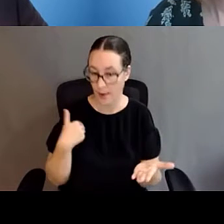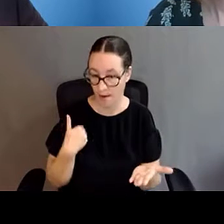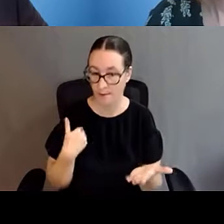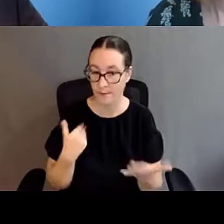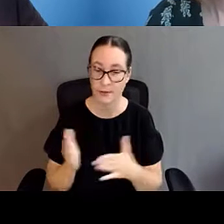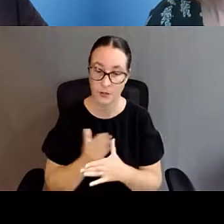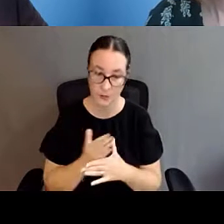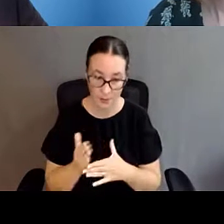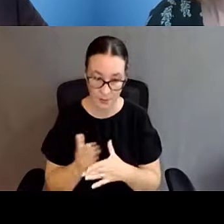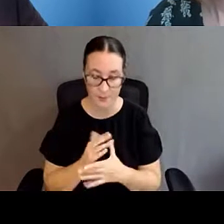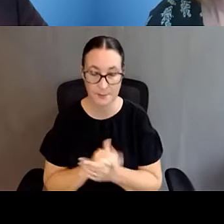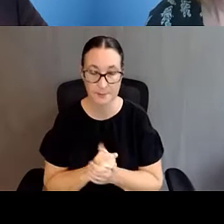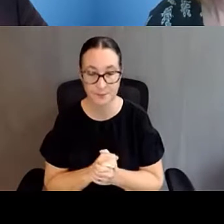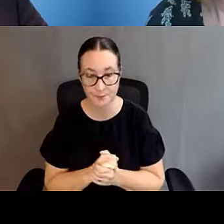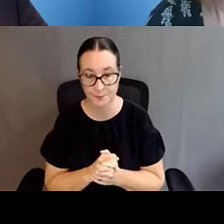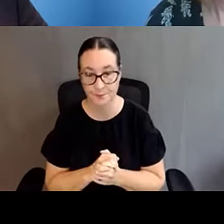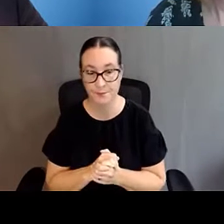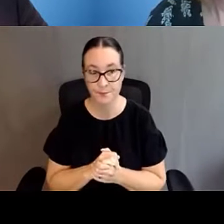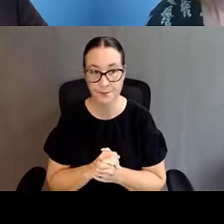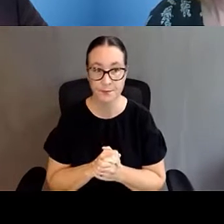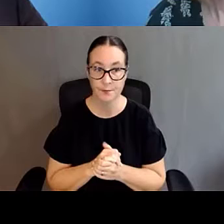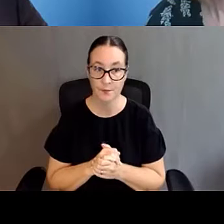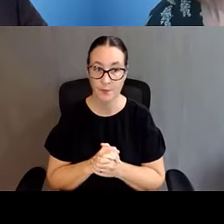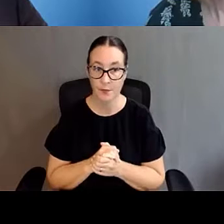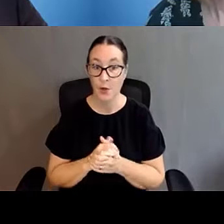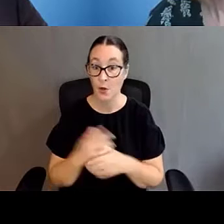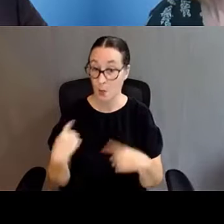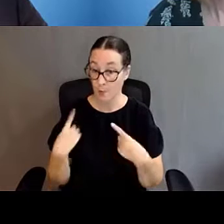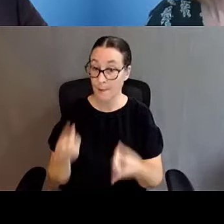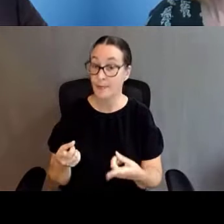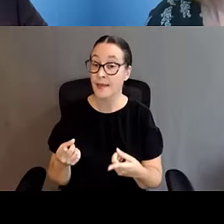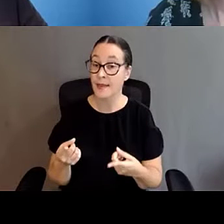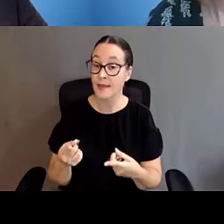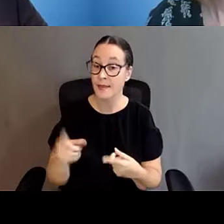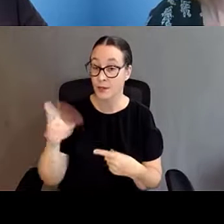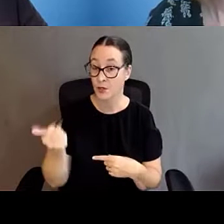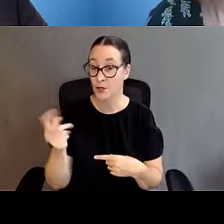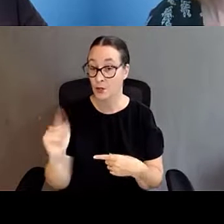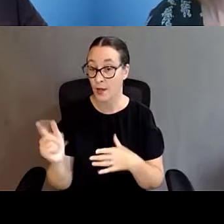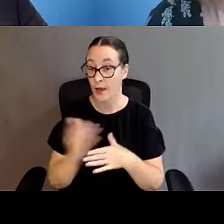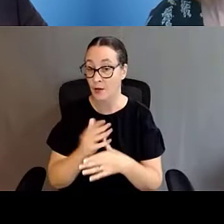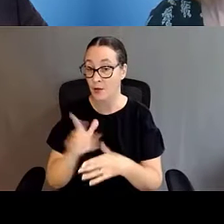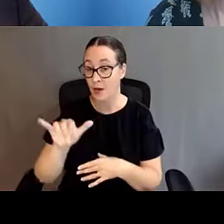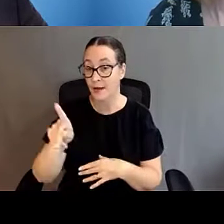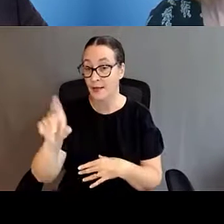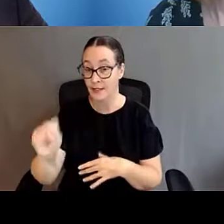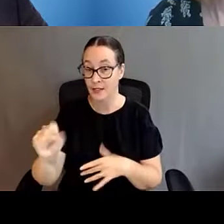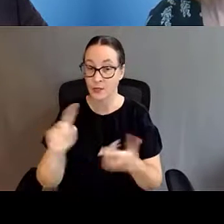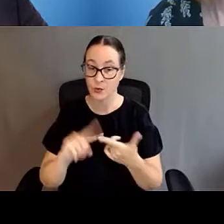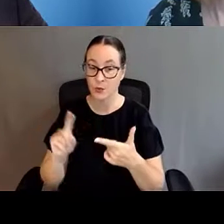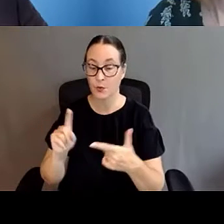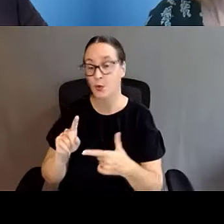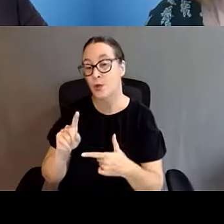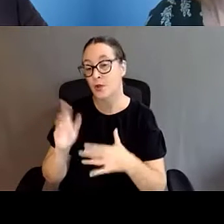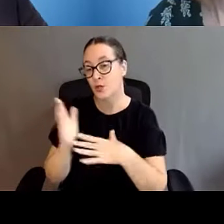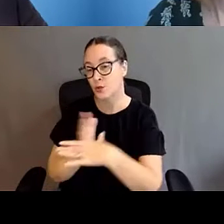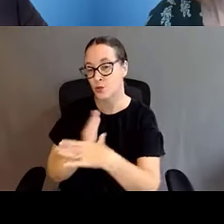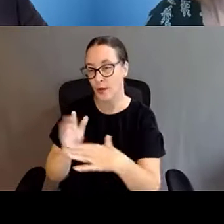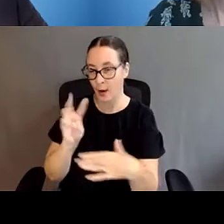So we've been shouting out links and referencing the NIH Scientific Data Sharing website. That's a great place to start.